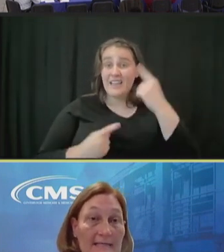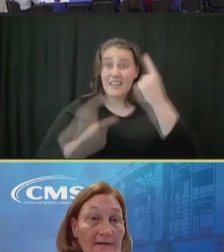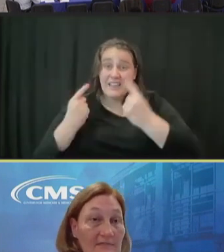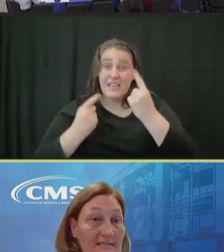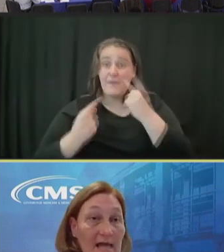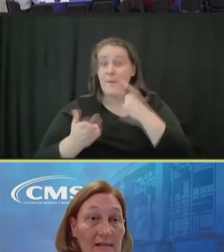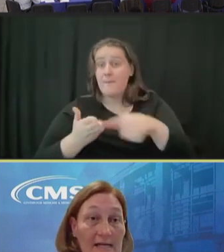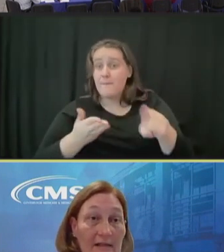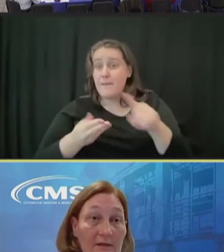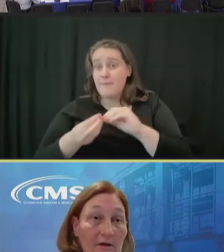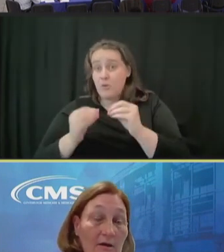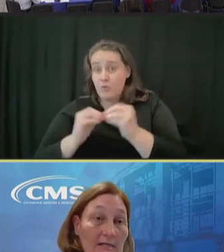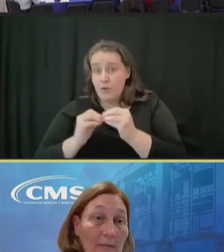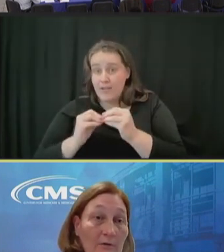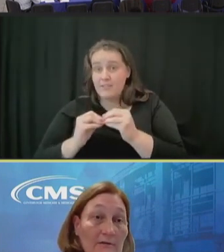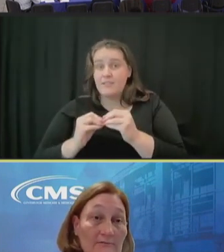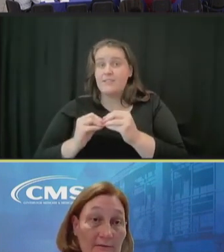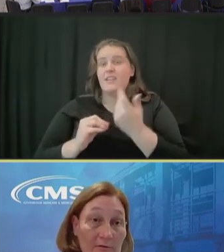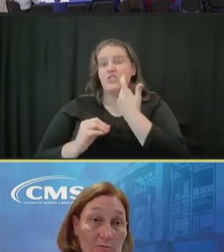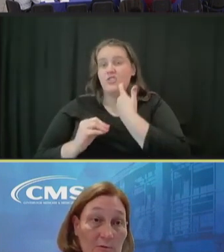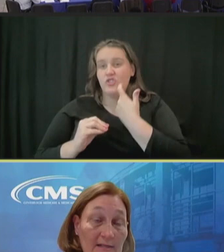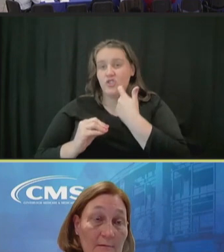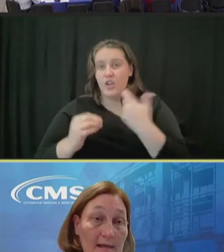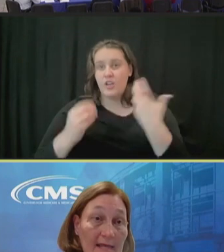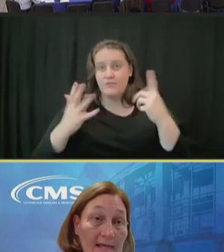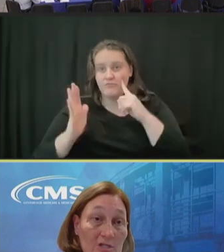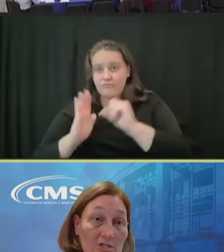And as I've just highlighted, there are a number of levers within the Medicaid